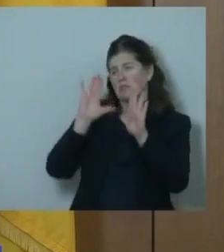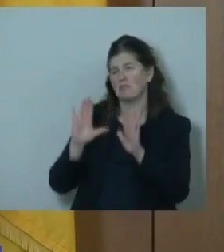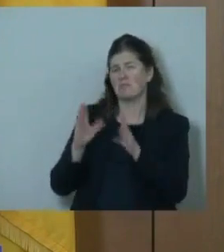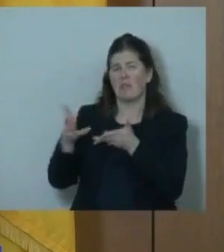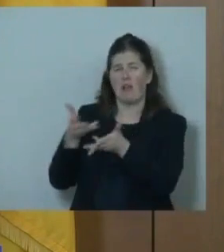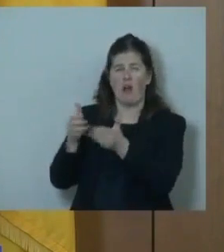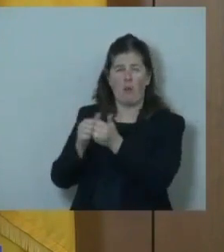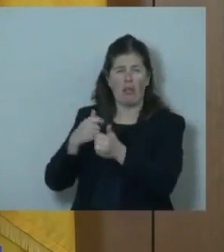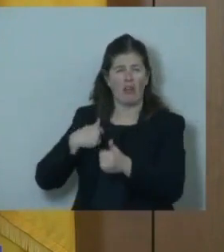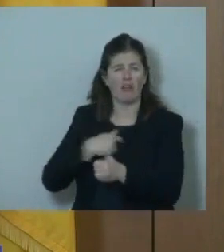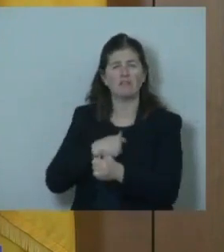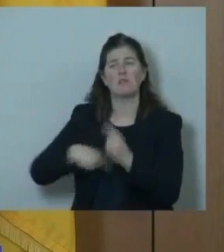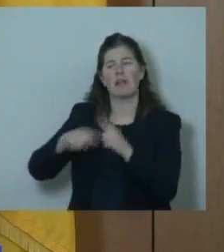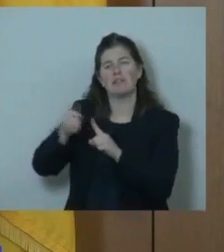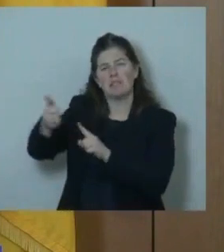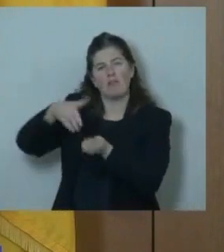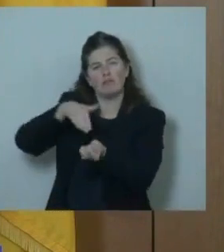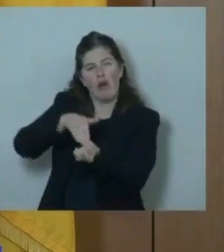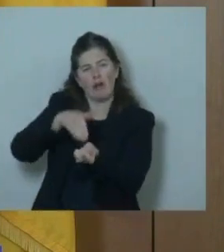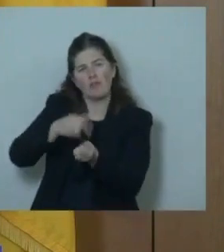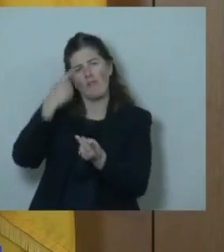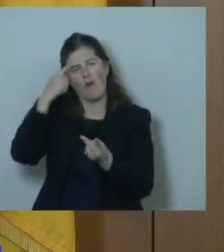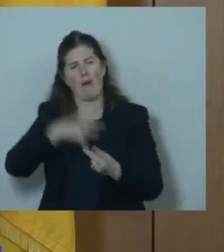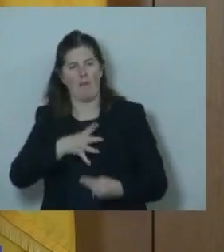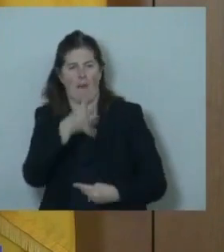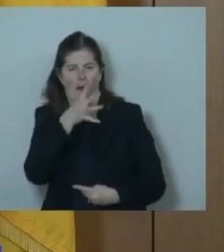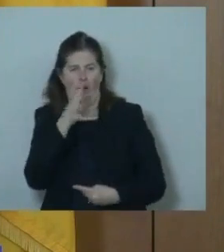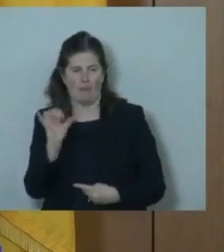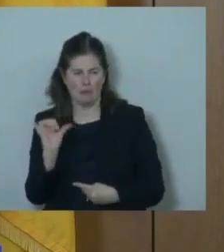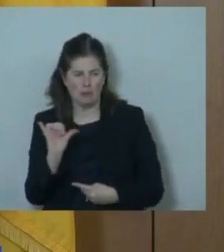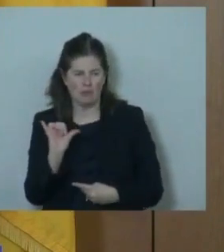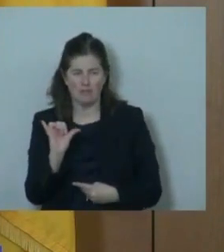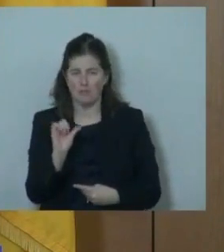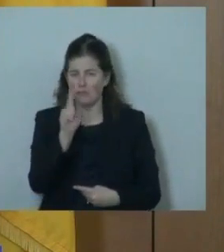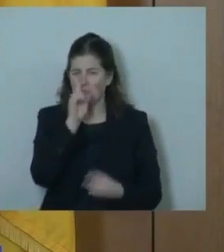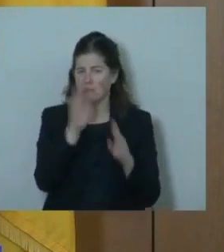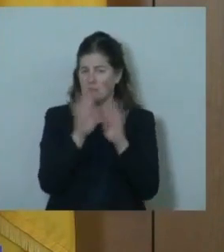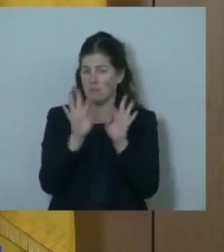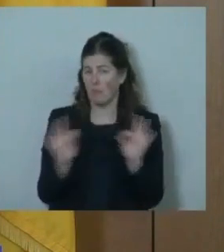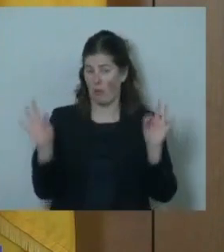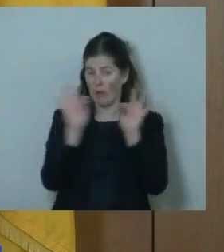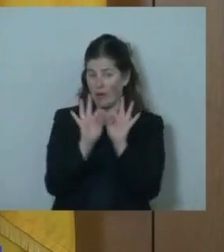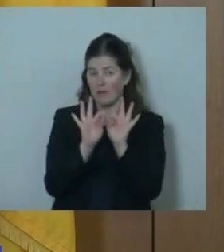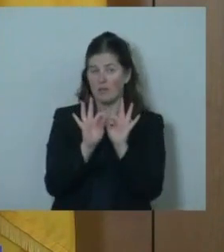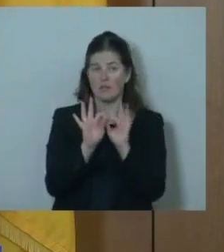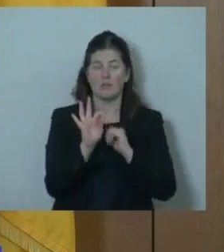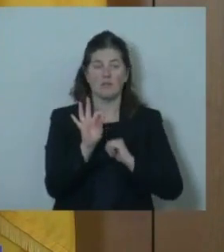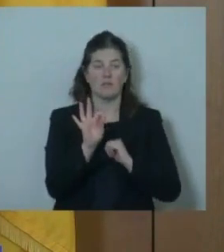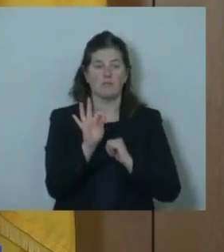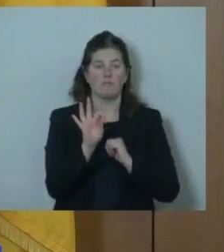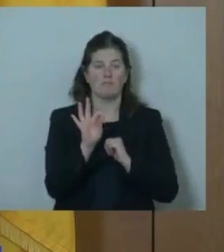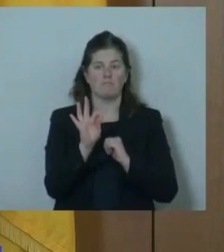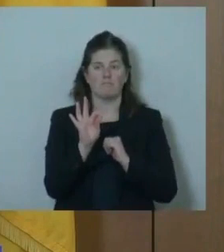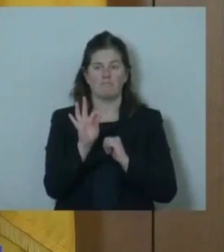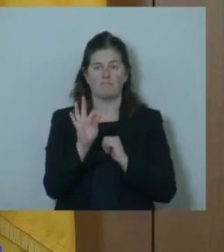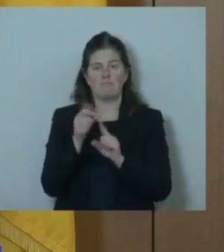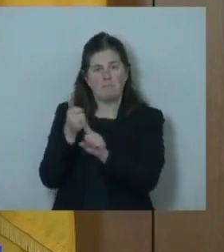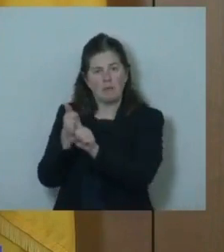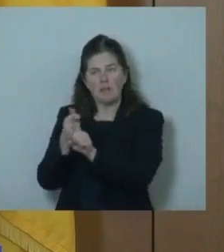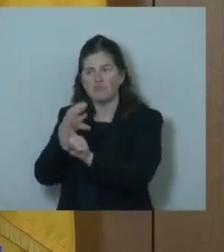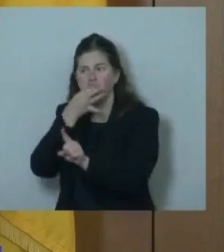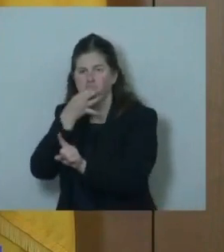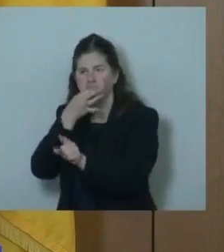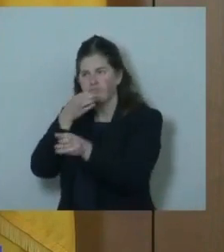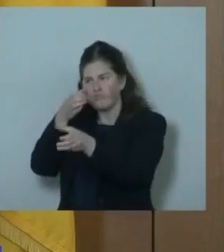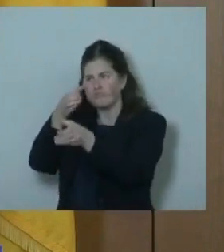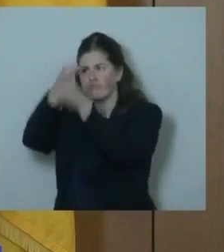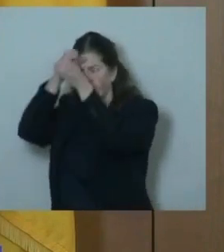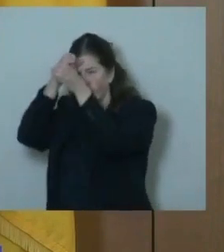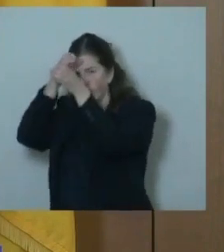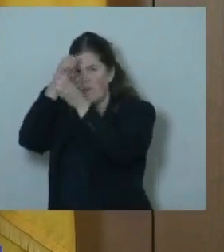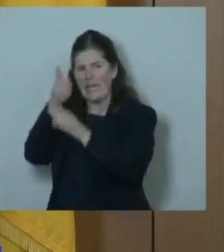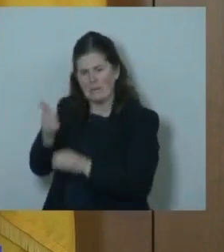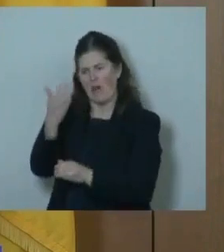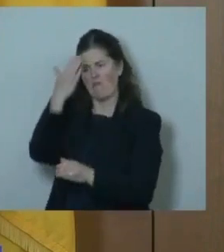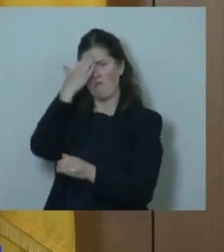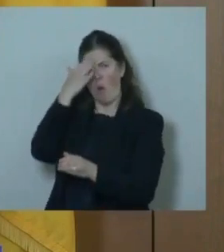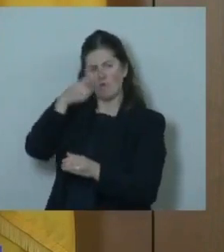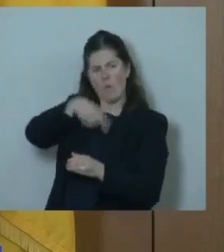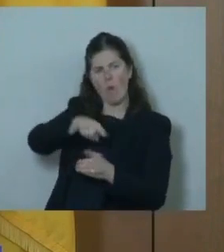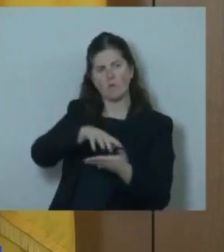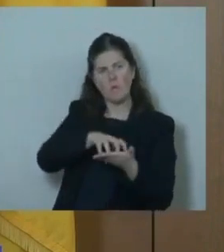LOST MY FATHER SEVERAL YEARS HE WAS INCREDIBLE AND SPENT A LOT OF TIME ALSO BEING THE PHYSICIAN FOR MY MOTHER.